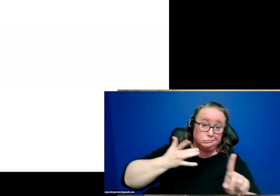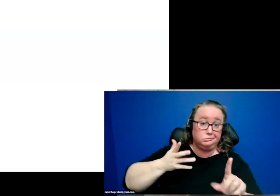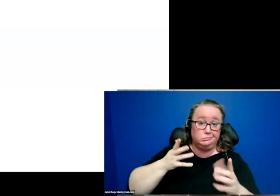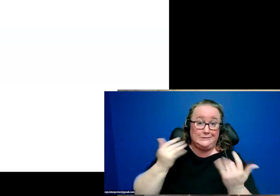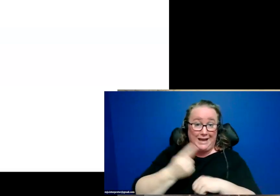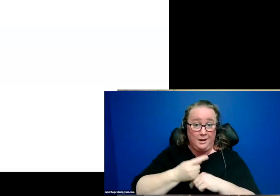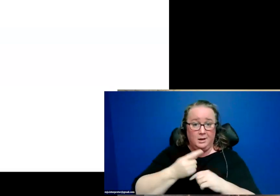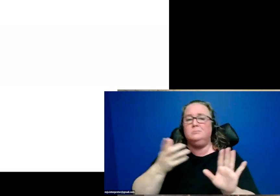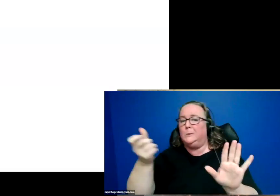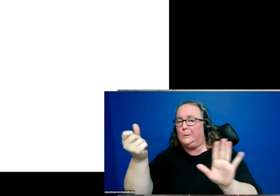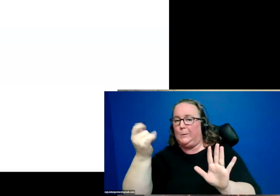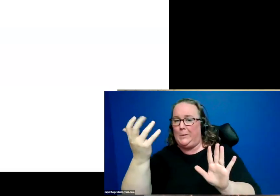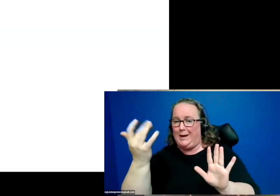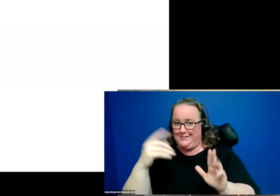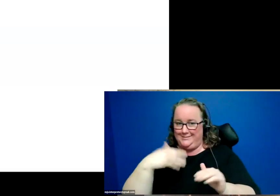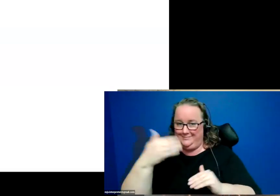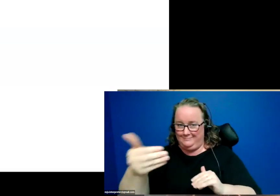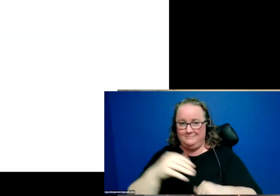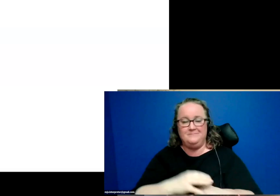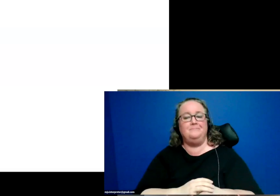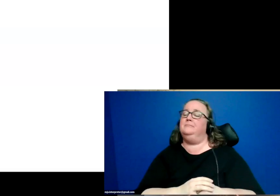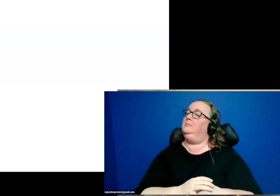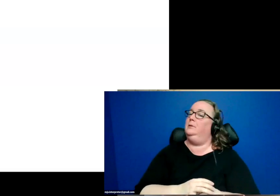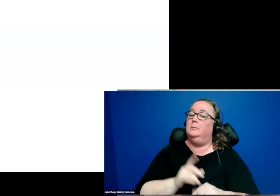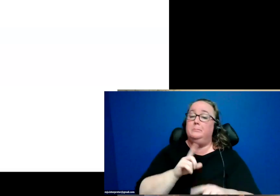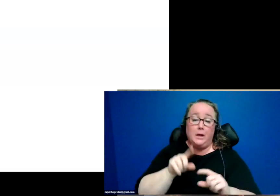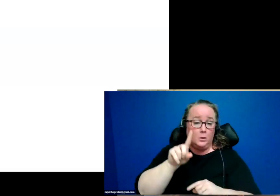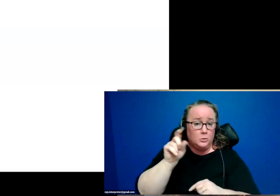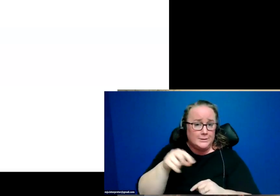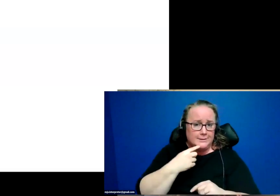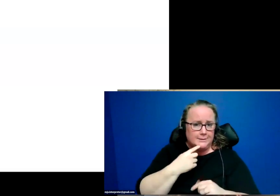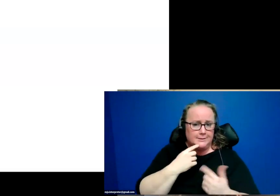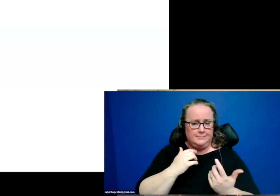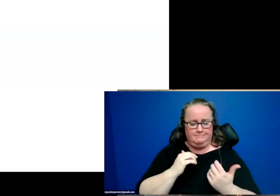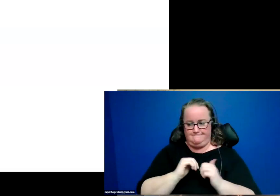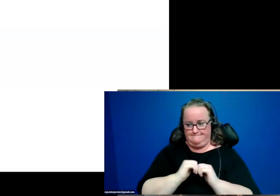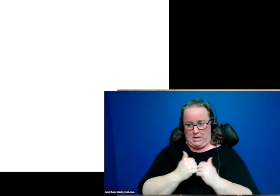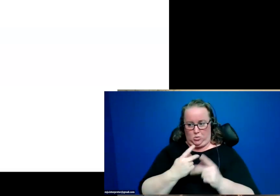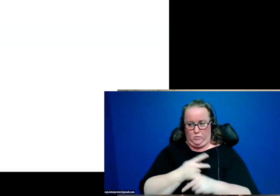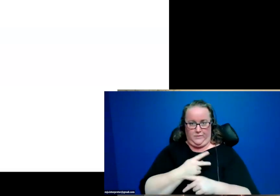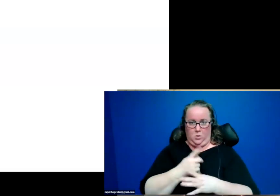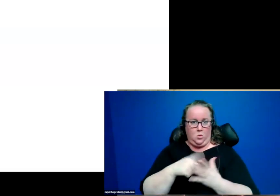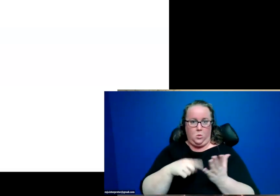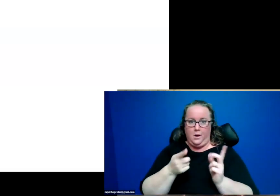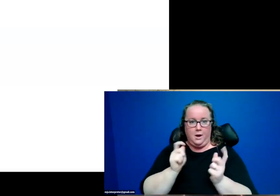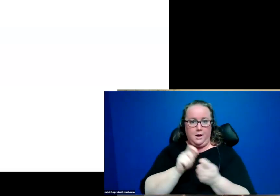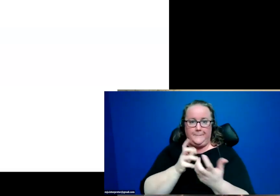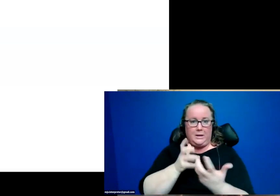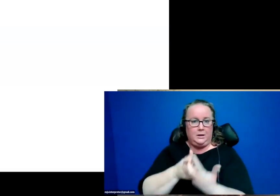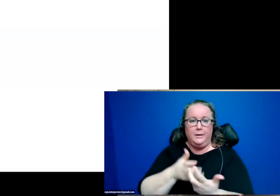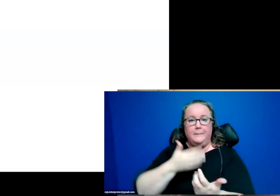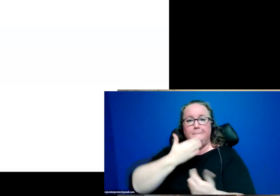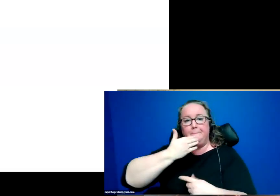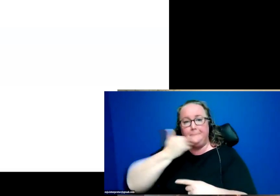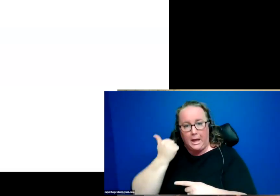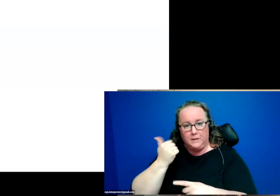But the questions are about how do you figure out what accommodations are best for a client with